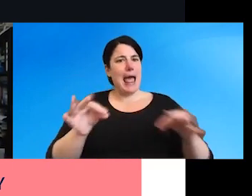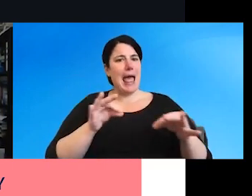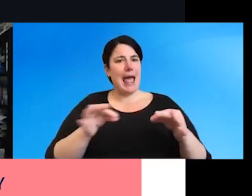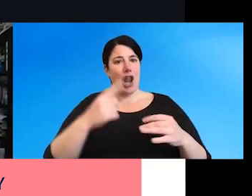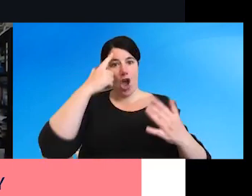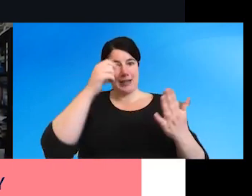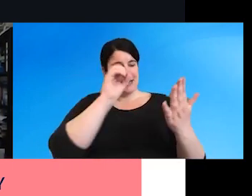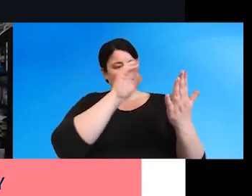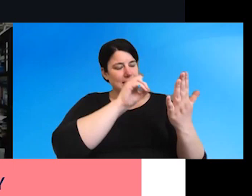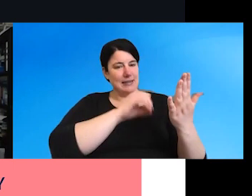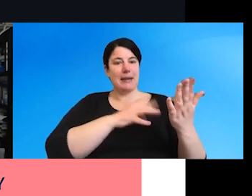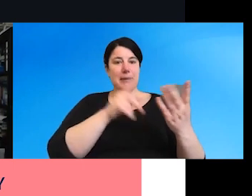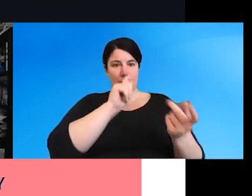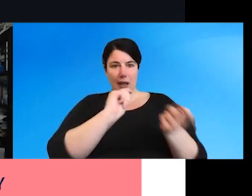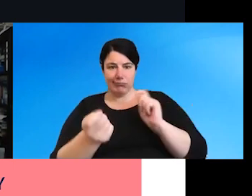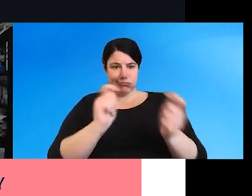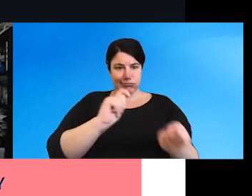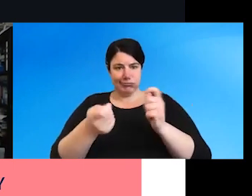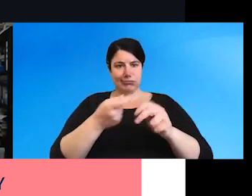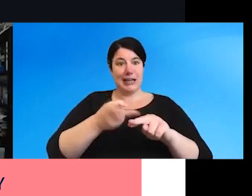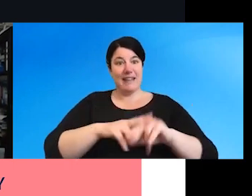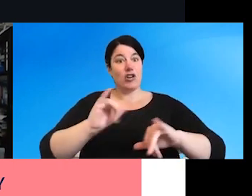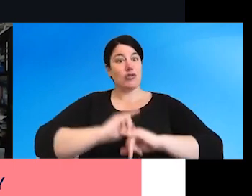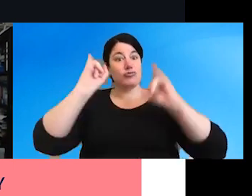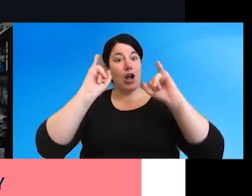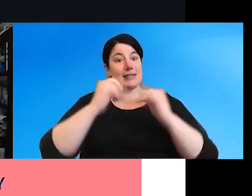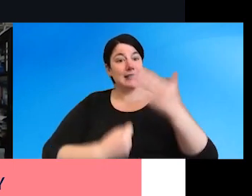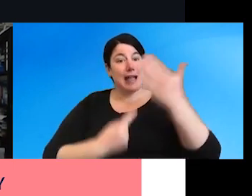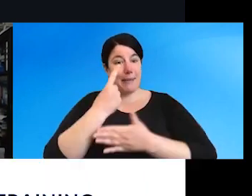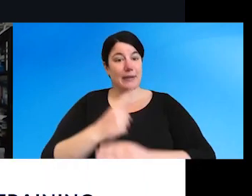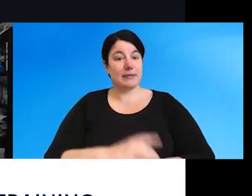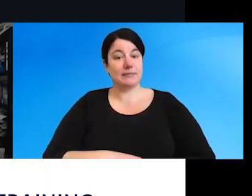that you can adapt quickly in a new crisis.